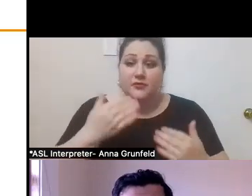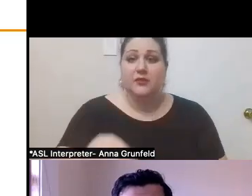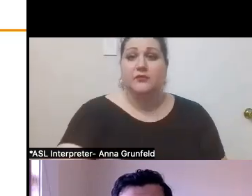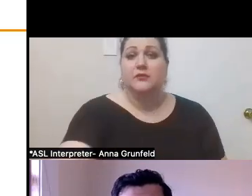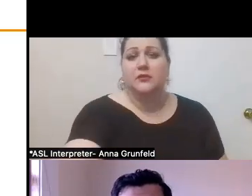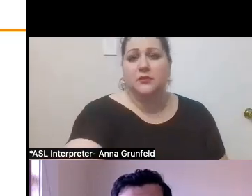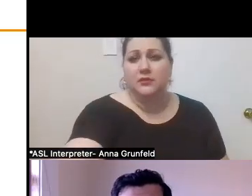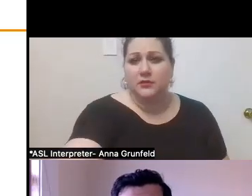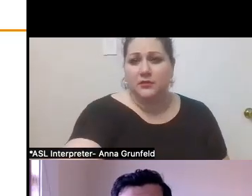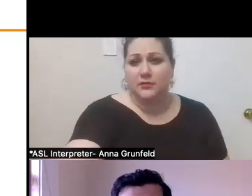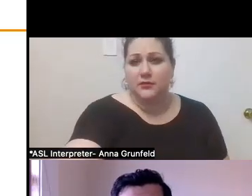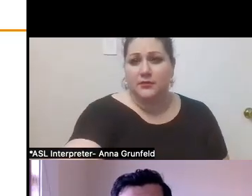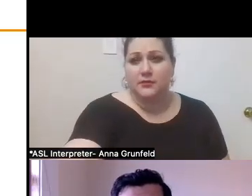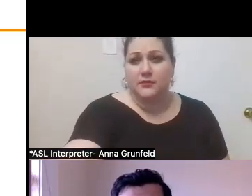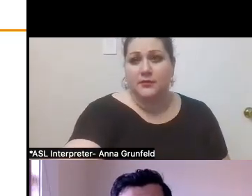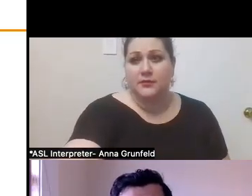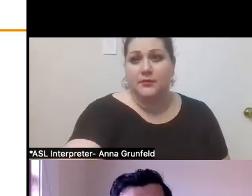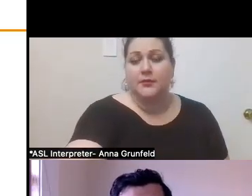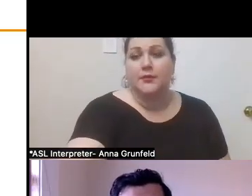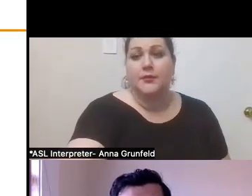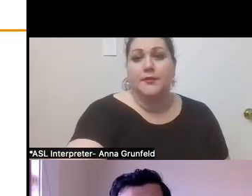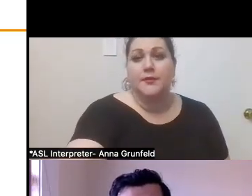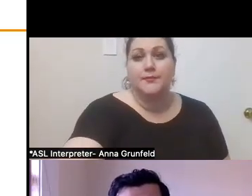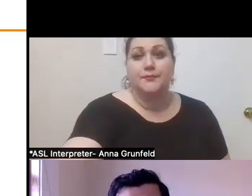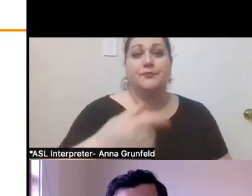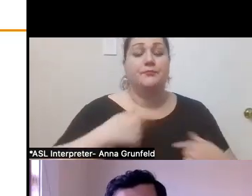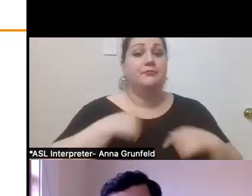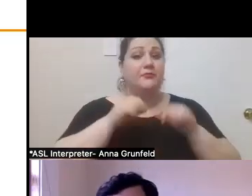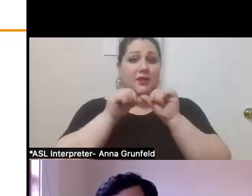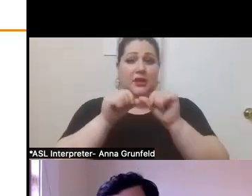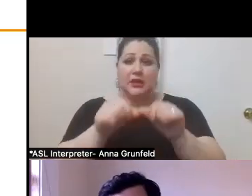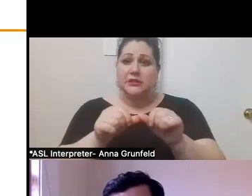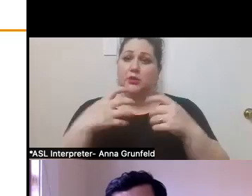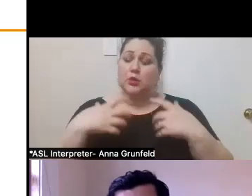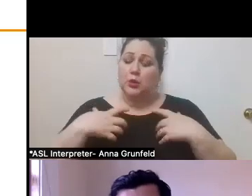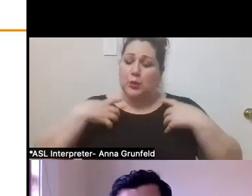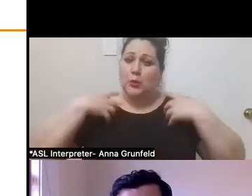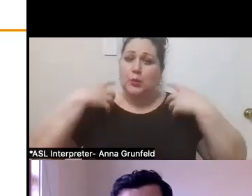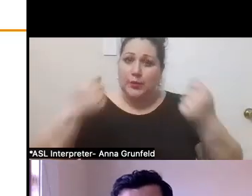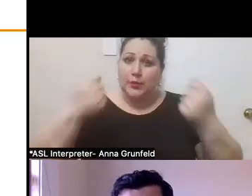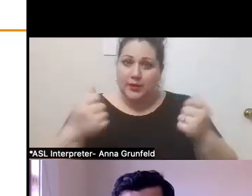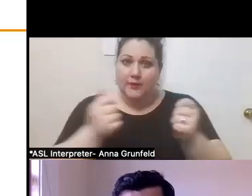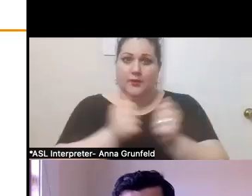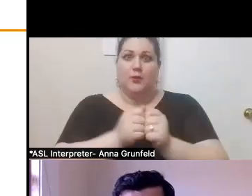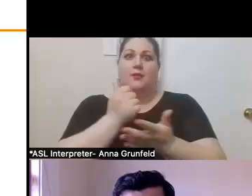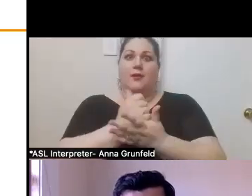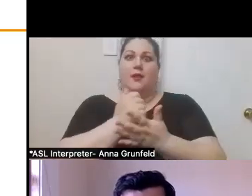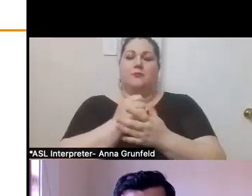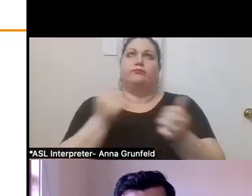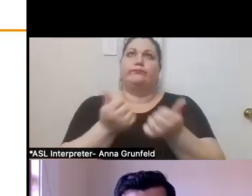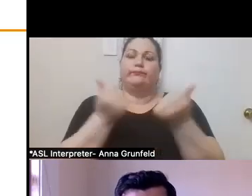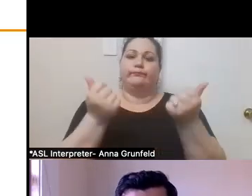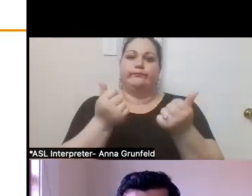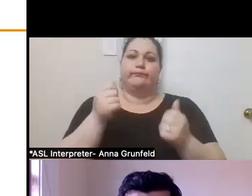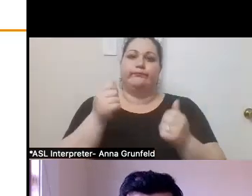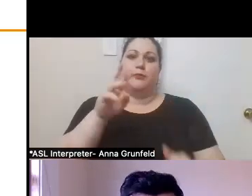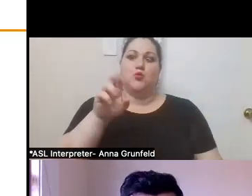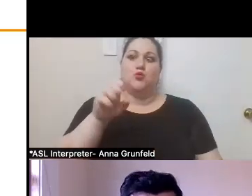with the help of a lot of therapists and rehab, exercise and Support of my supportive of wife